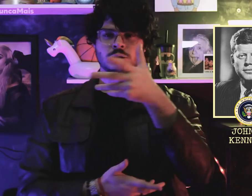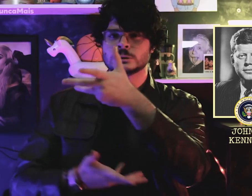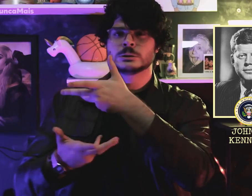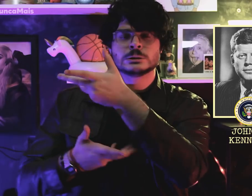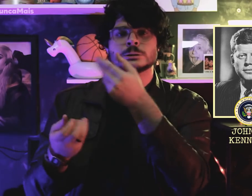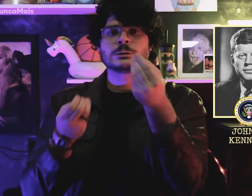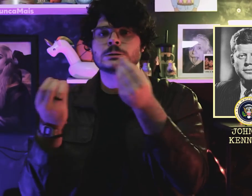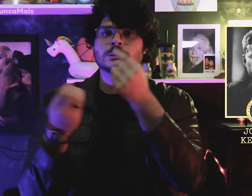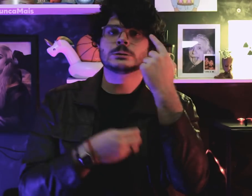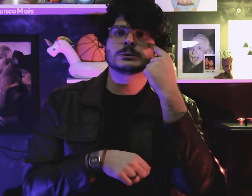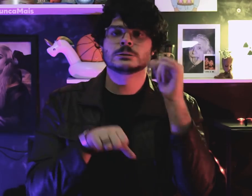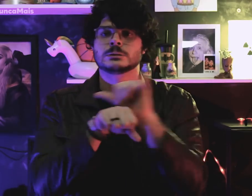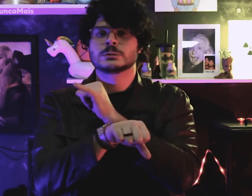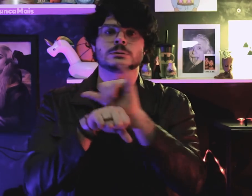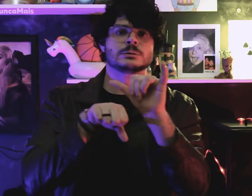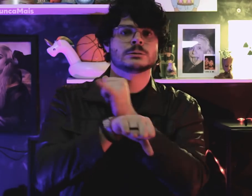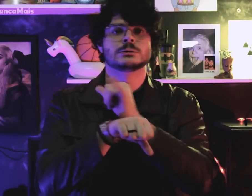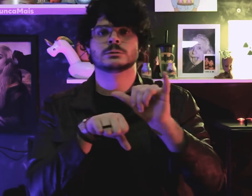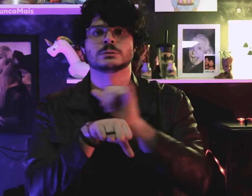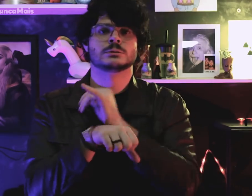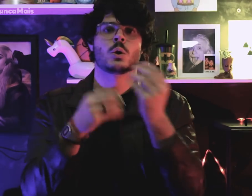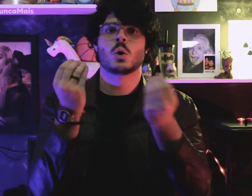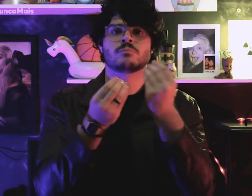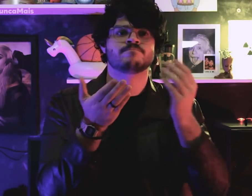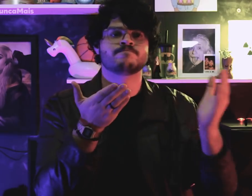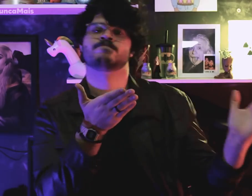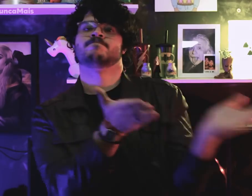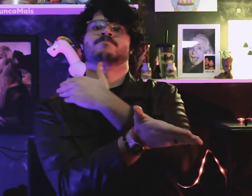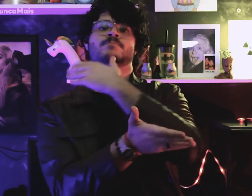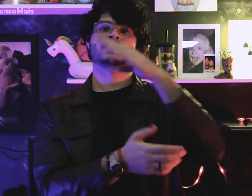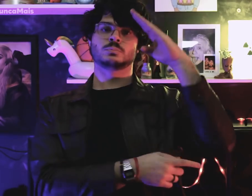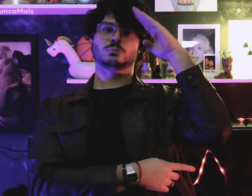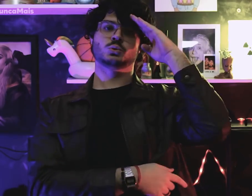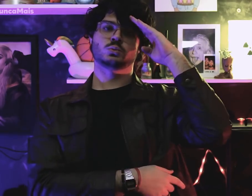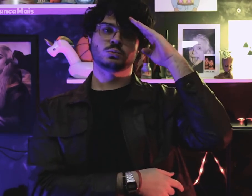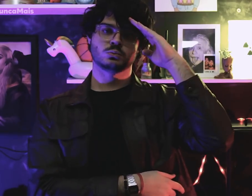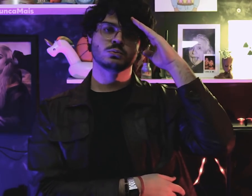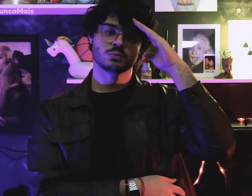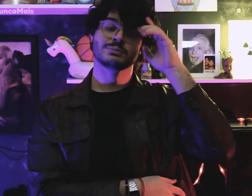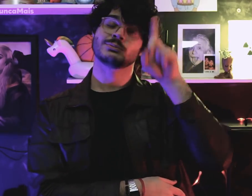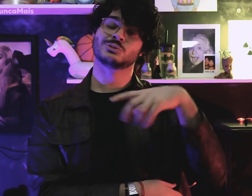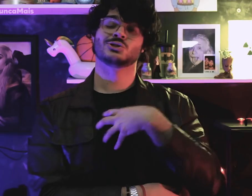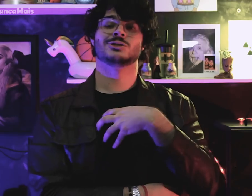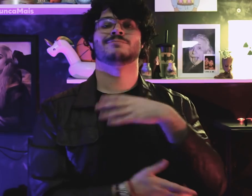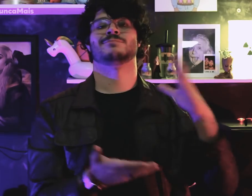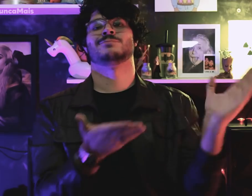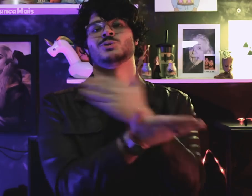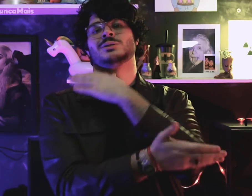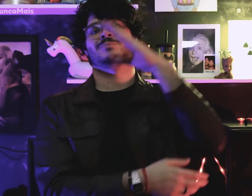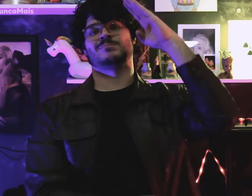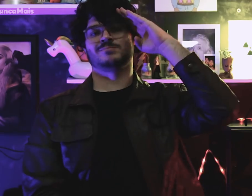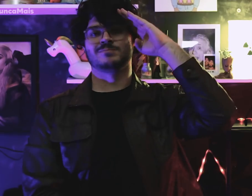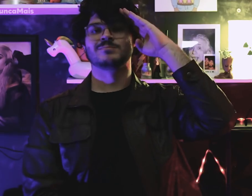then we discussed strategies that could take down Jango in a military action.